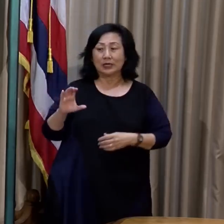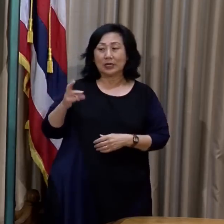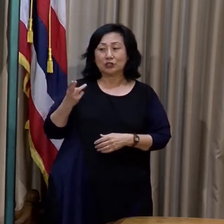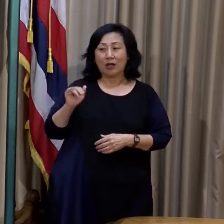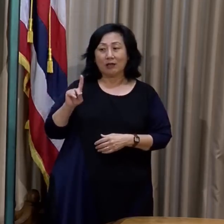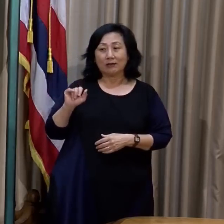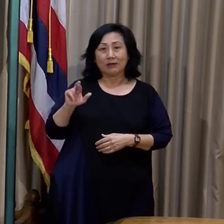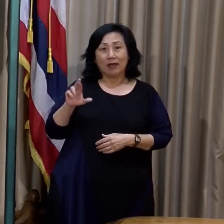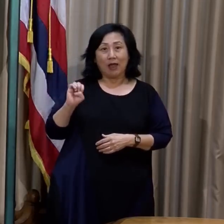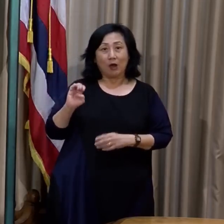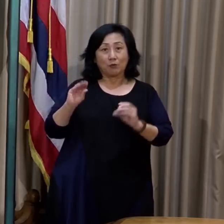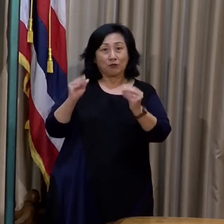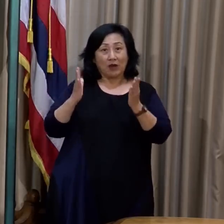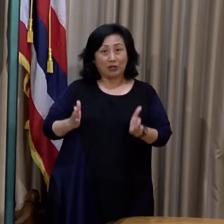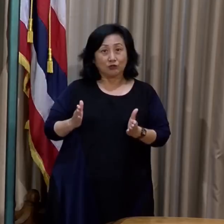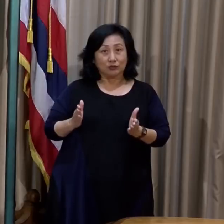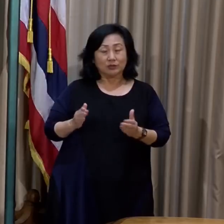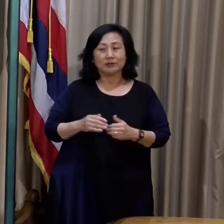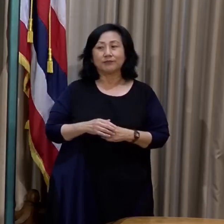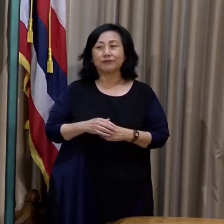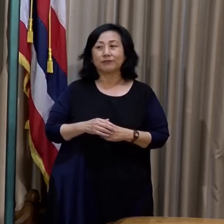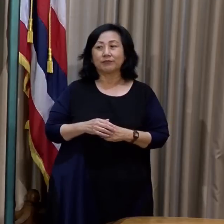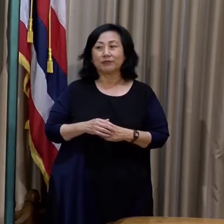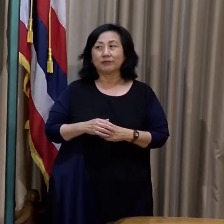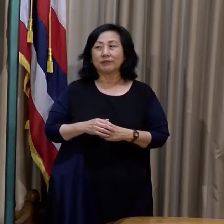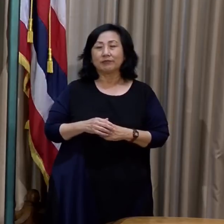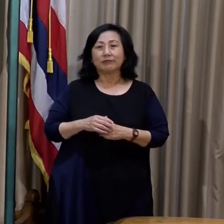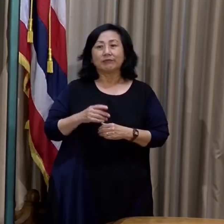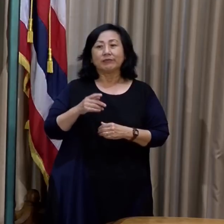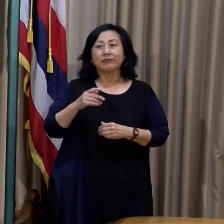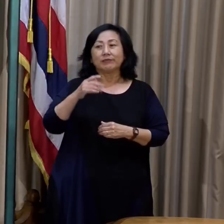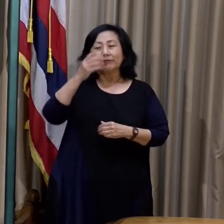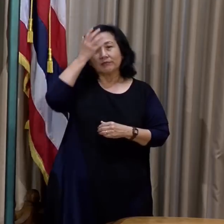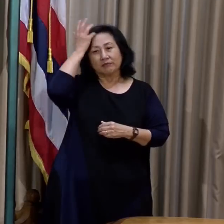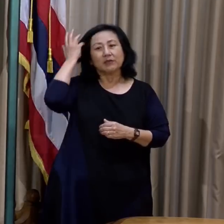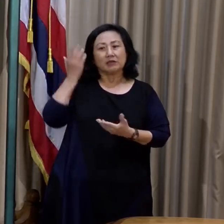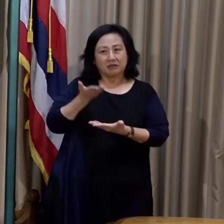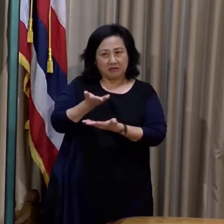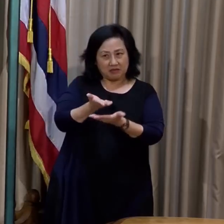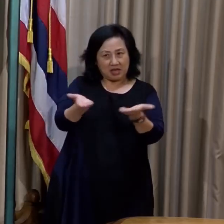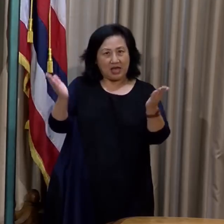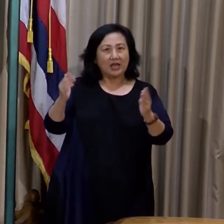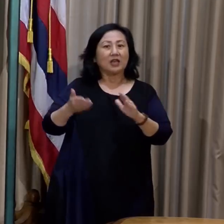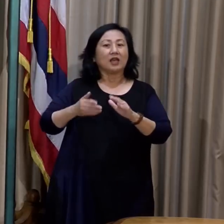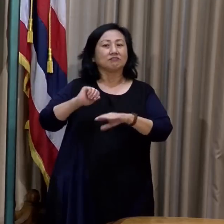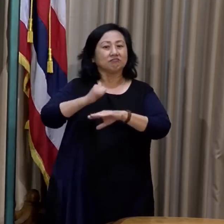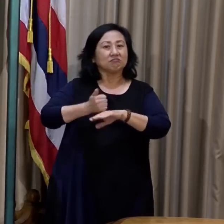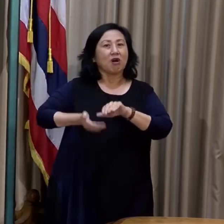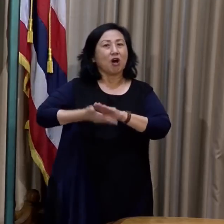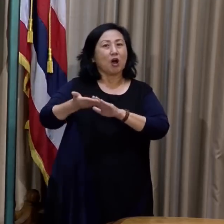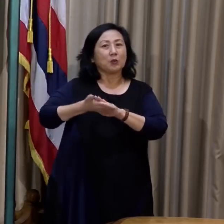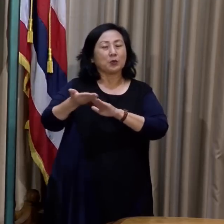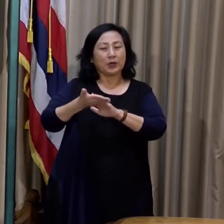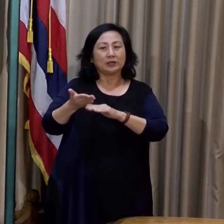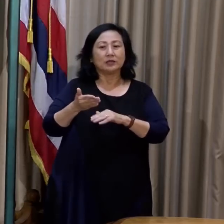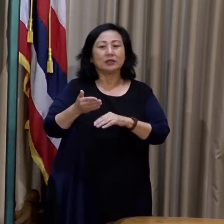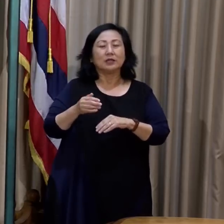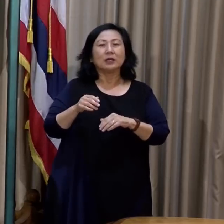REALLY GREAT NEWS FOR PARENTS, AND THE ENTIRE COMMUNITY.